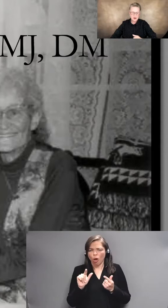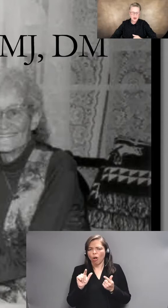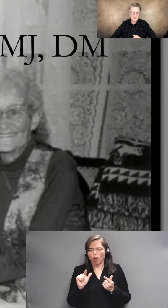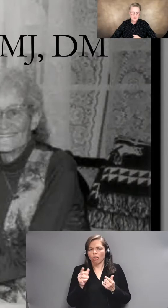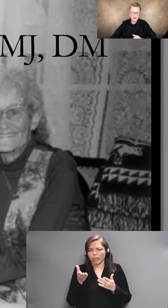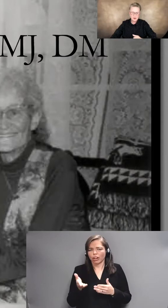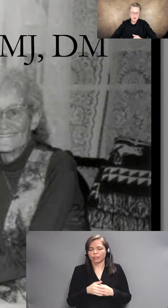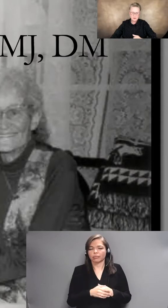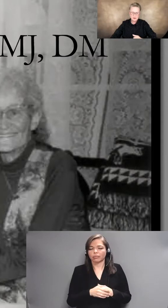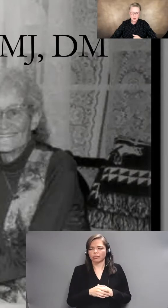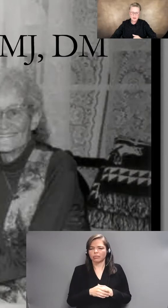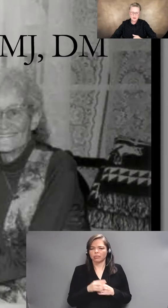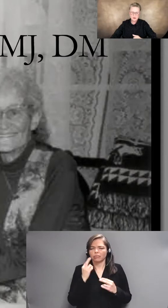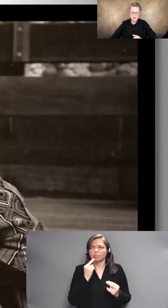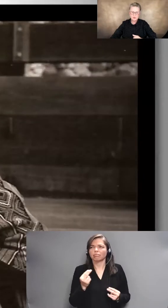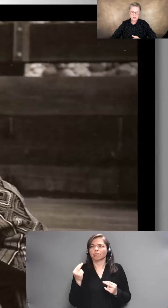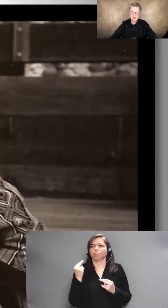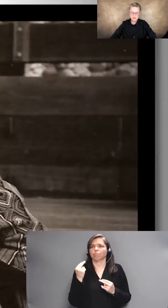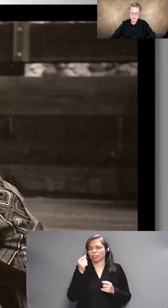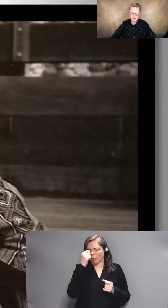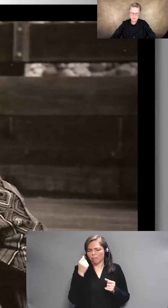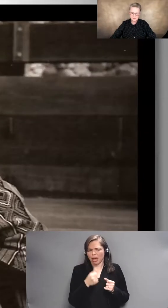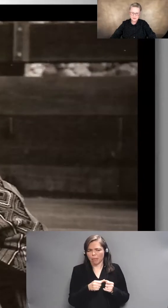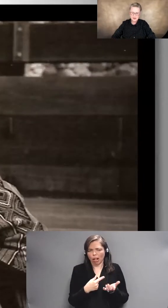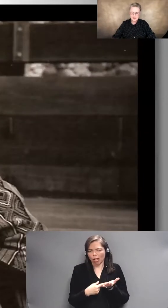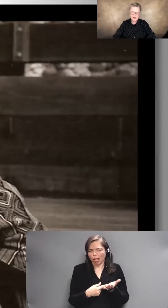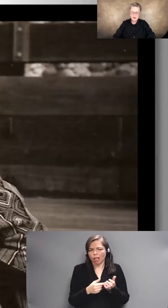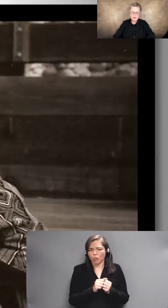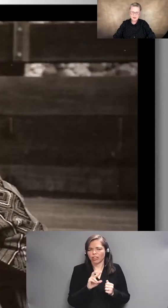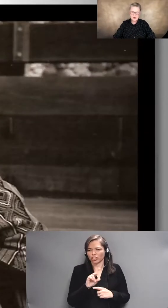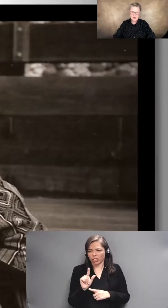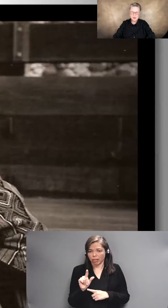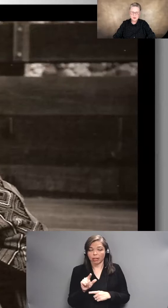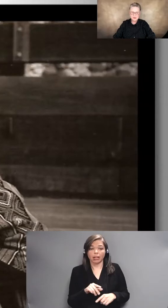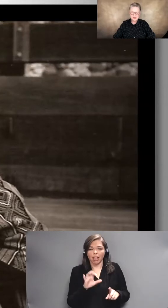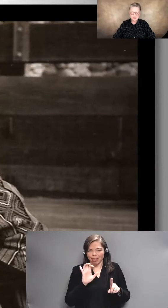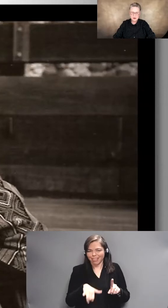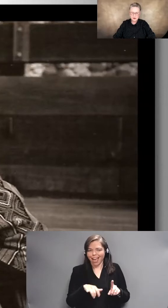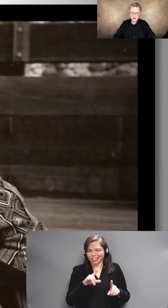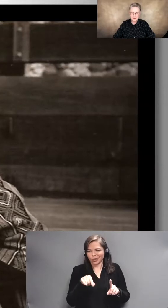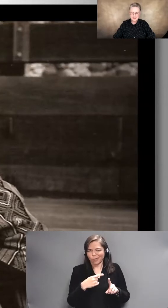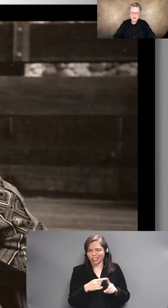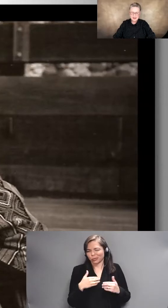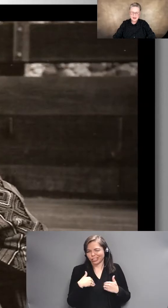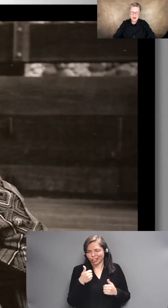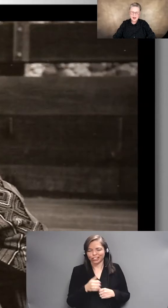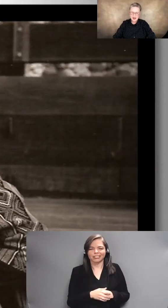I remember talking to Virginia Lee, now this is her when she was a little younger and I asked